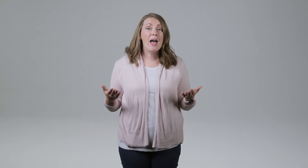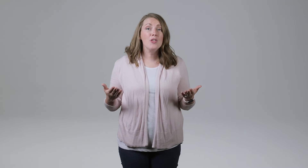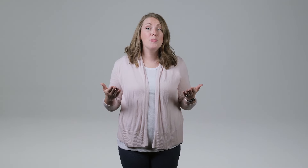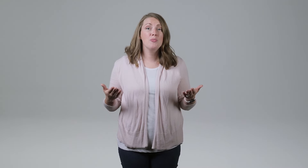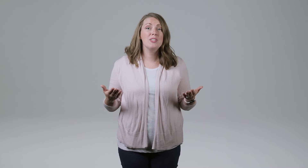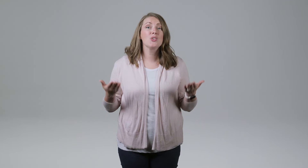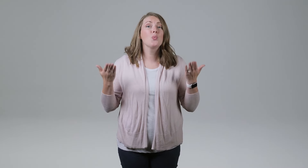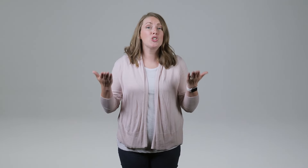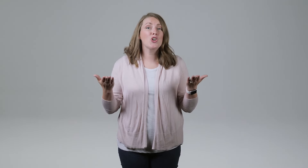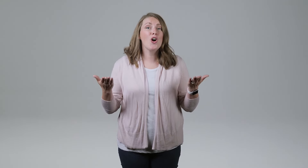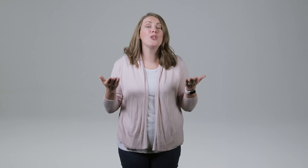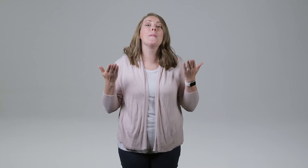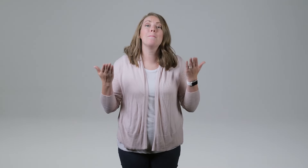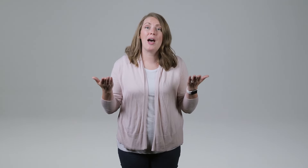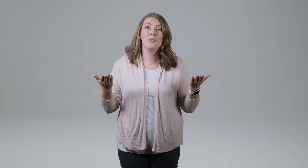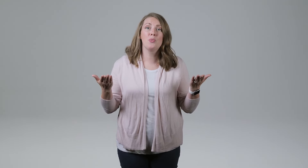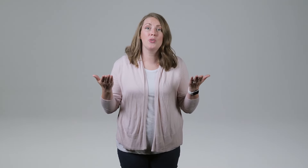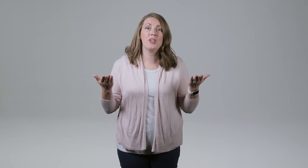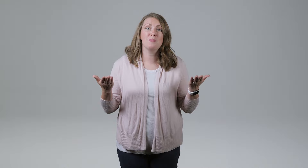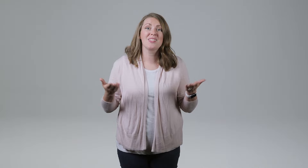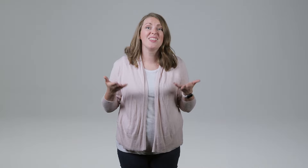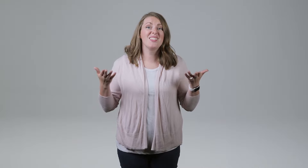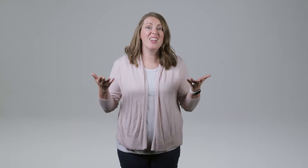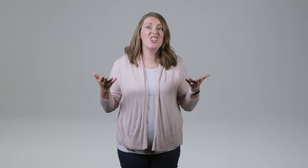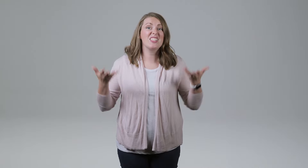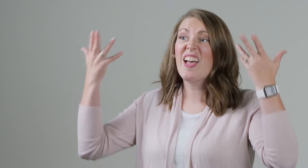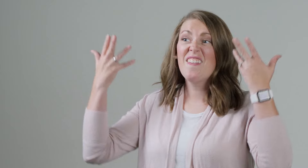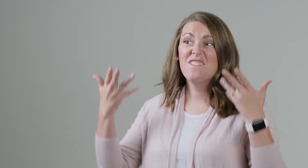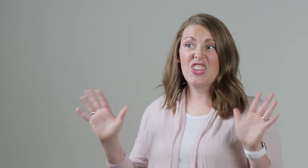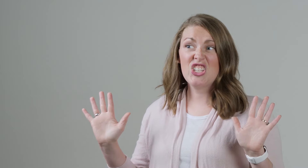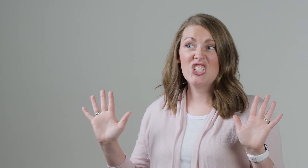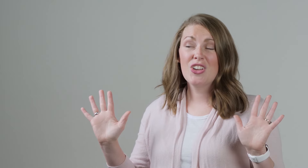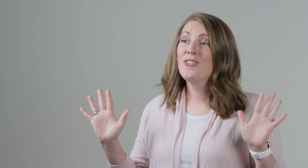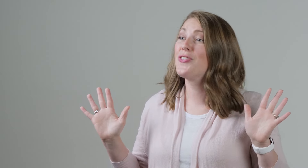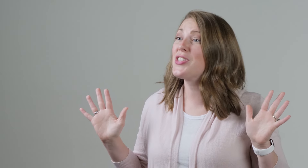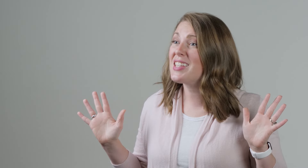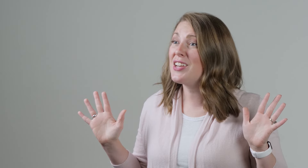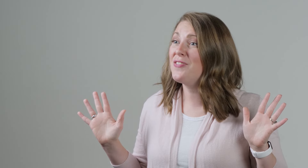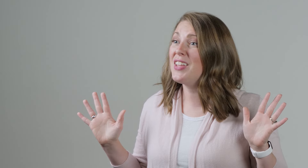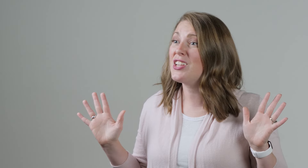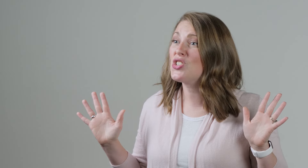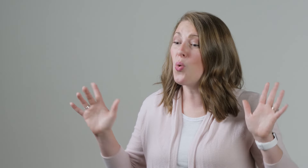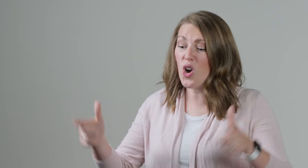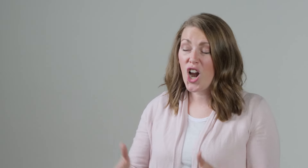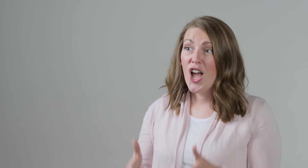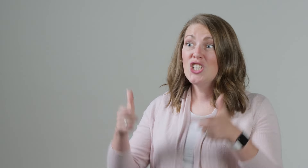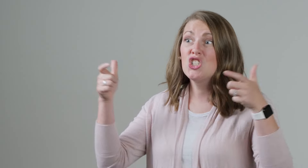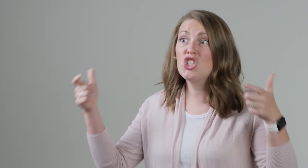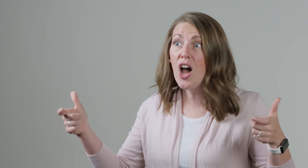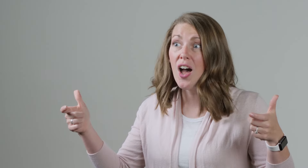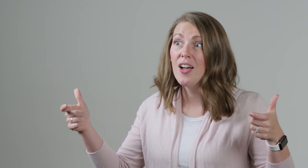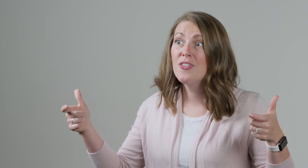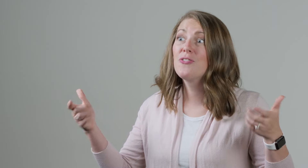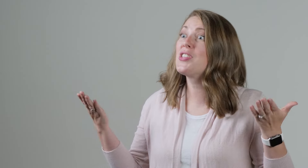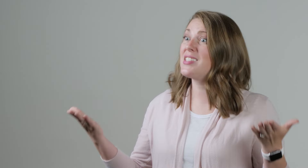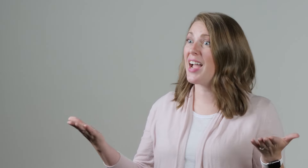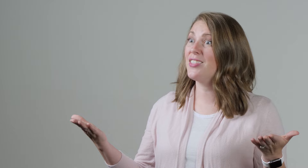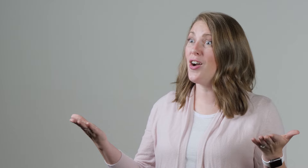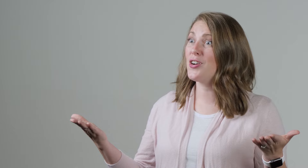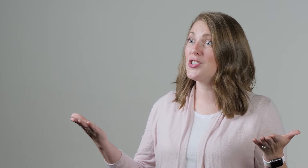mouth movements which are called mouth morphemes such as FSH for the sign finish or CHA for the sign large.